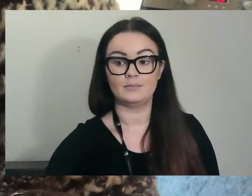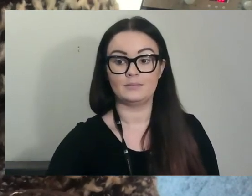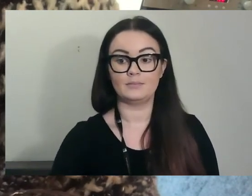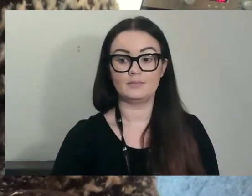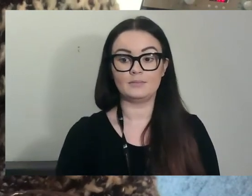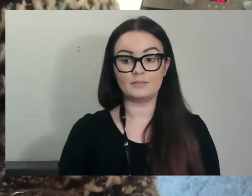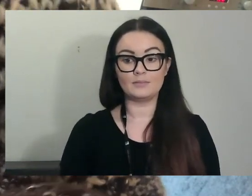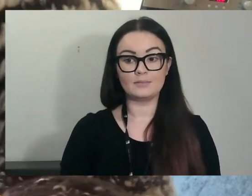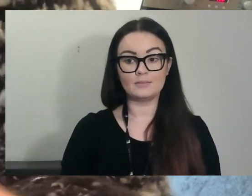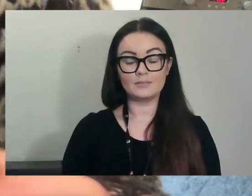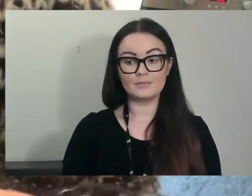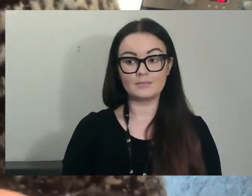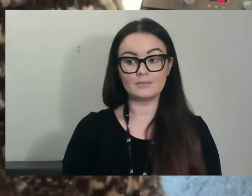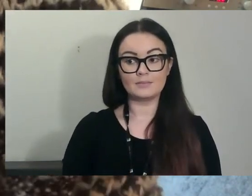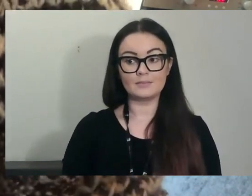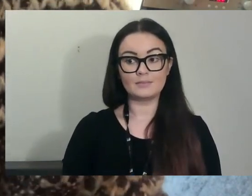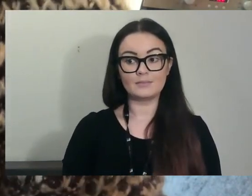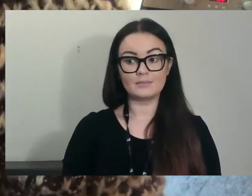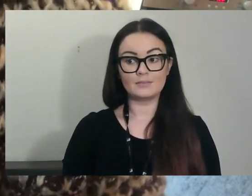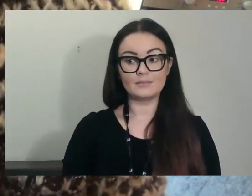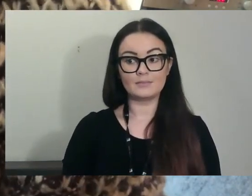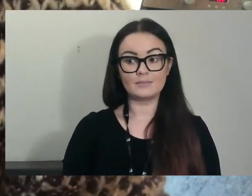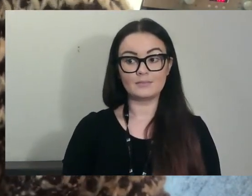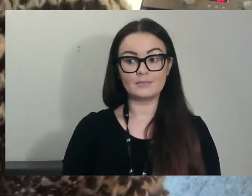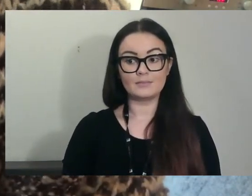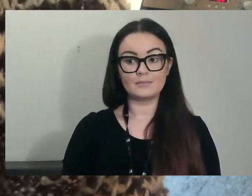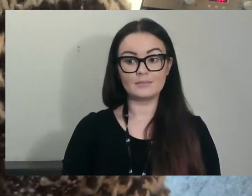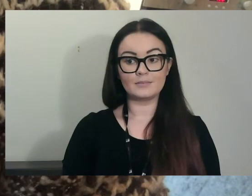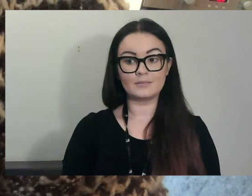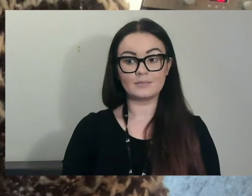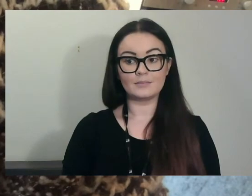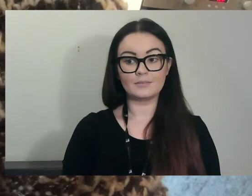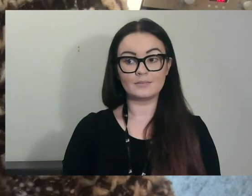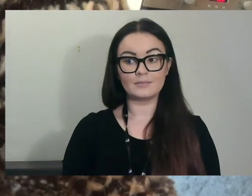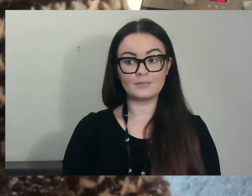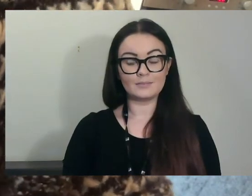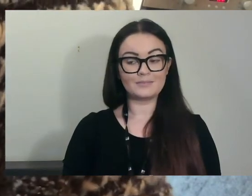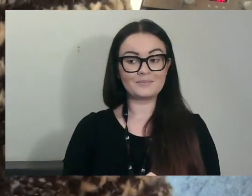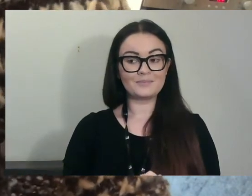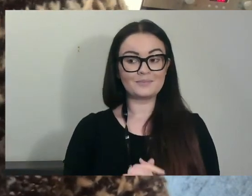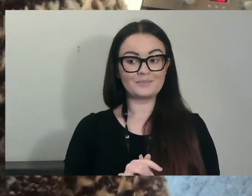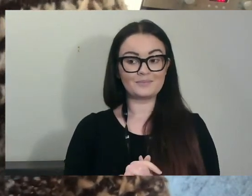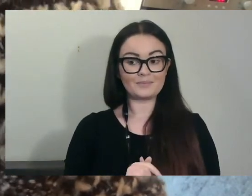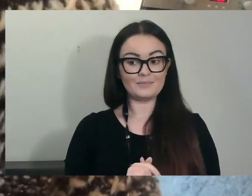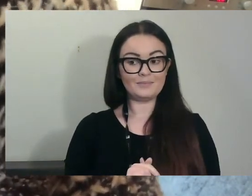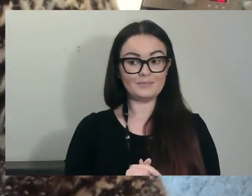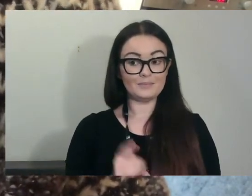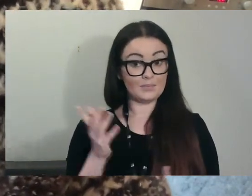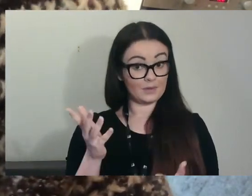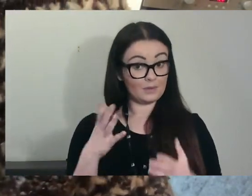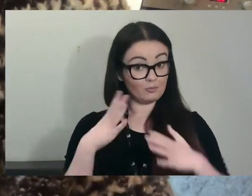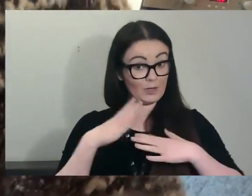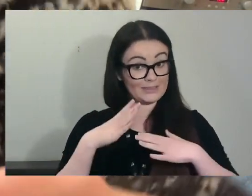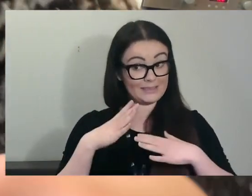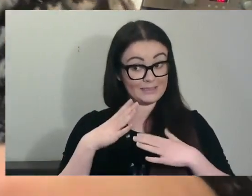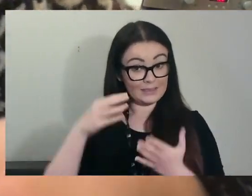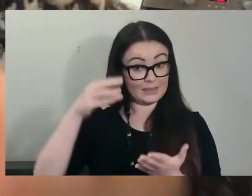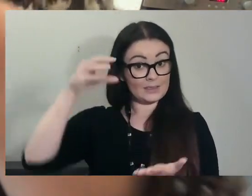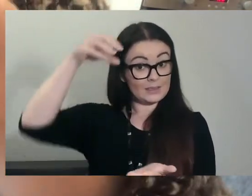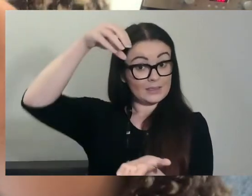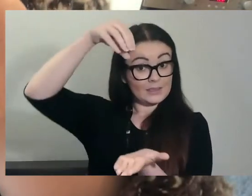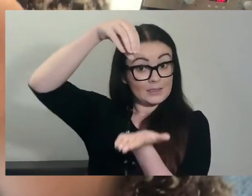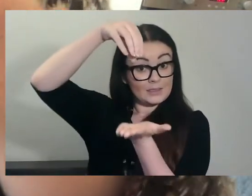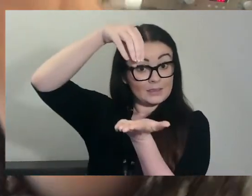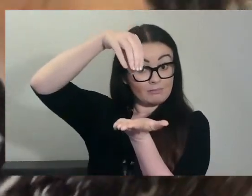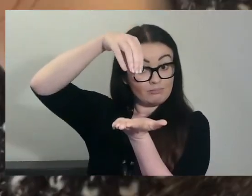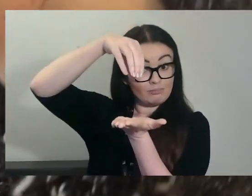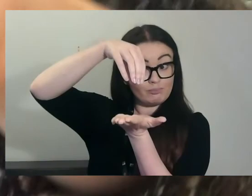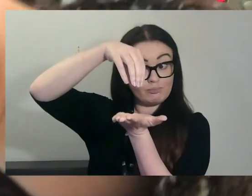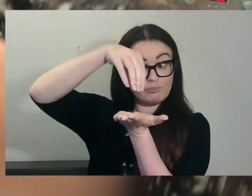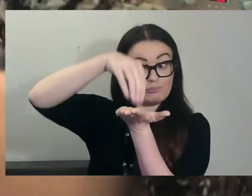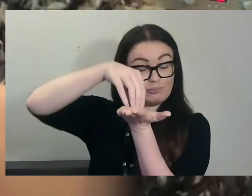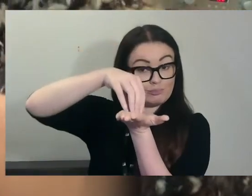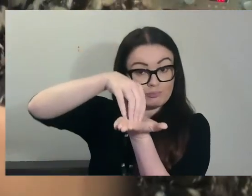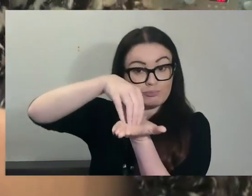nice even layer of paint like that. Here we go and then I'm going hold it facing down,